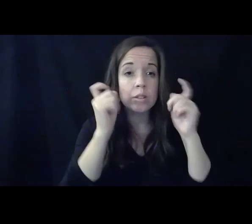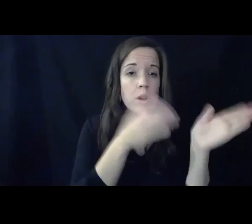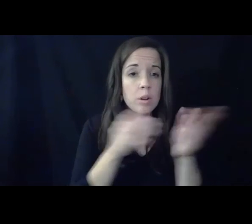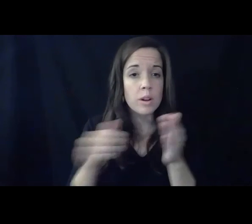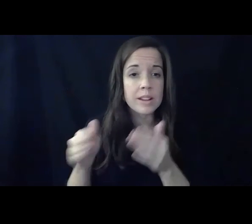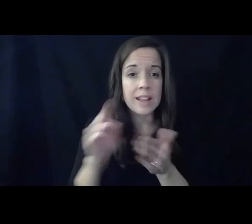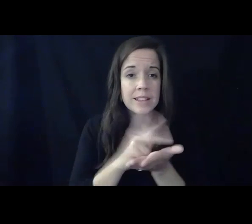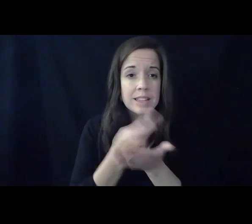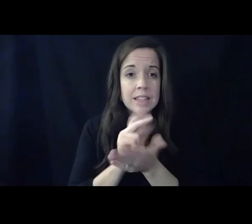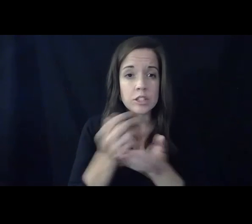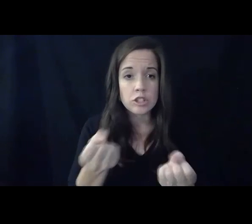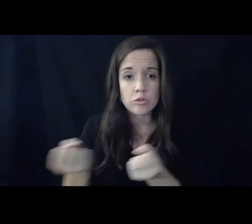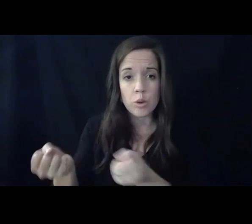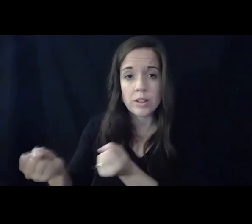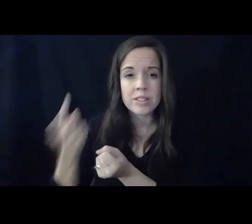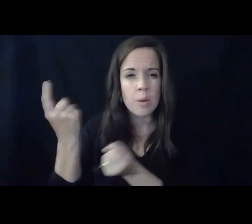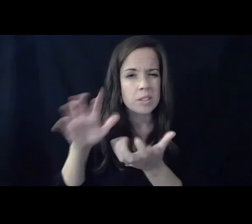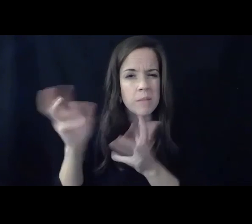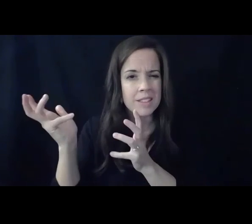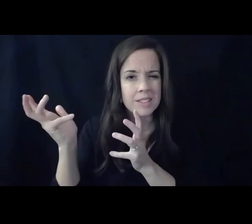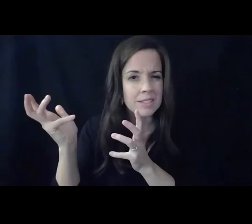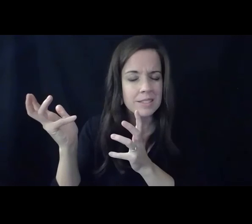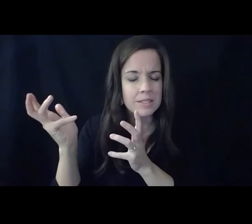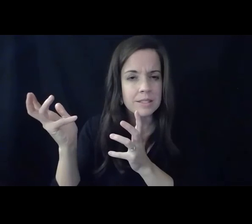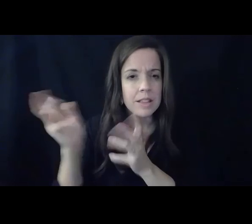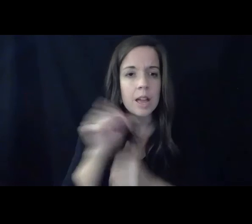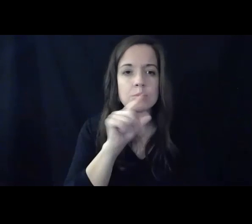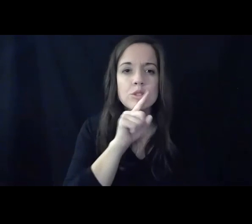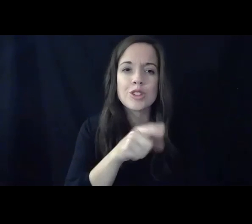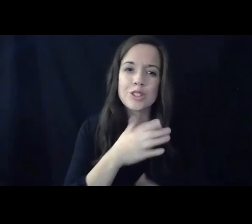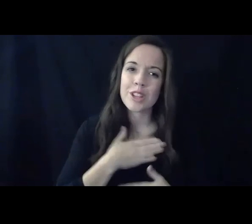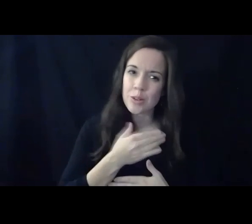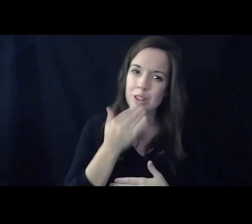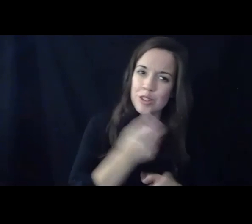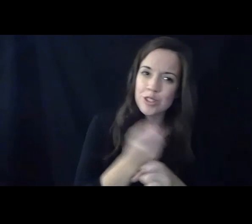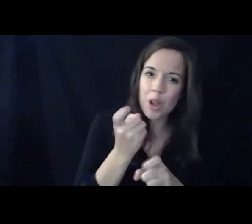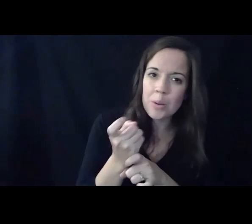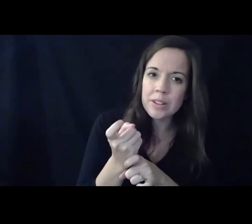always a mess. I’m sure she enjoyed a good joke. Occasionally had trouble